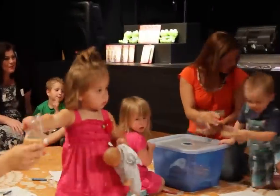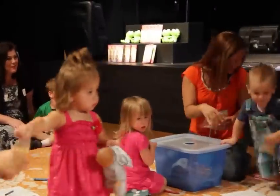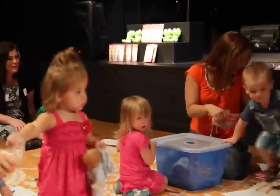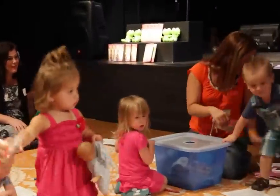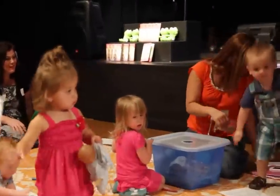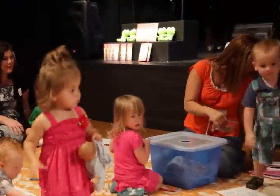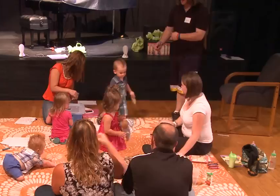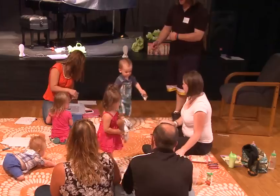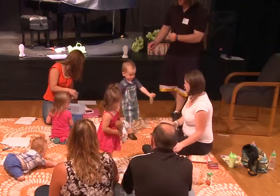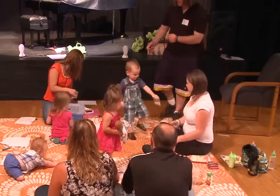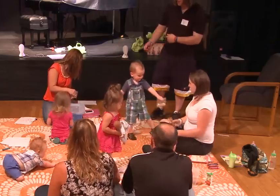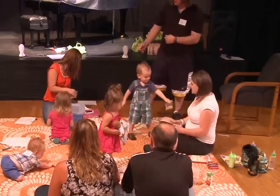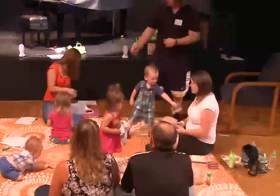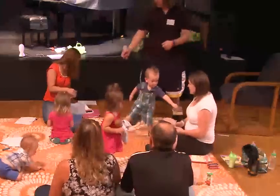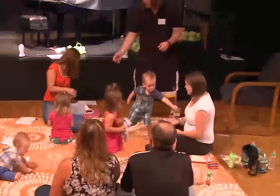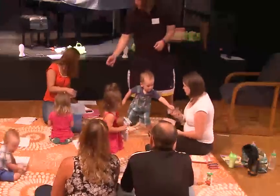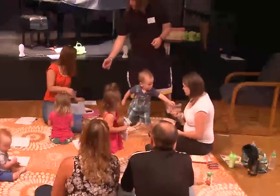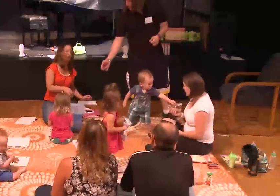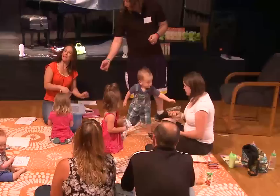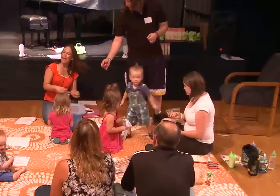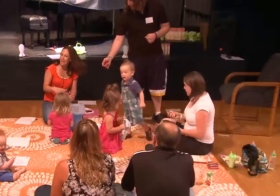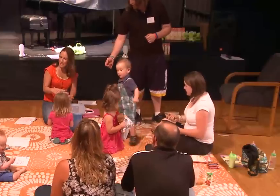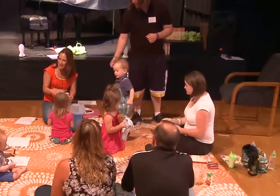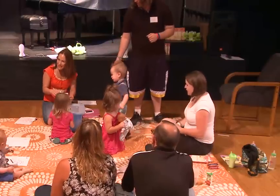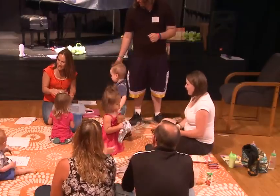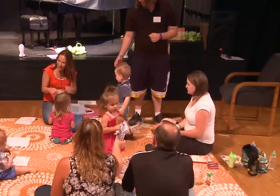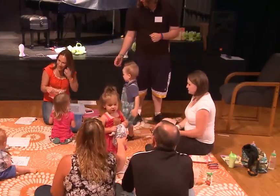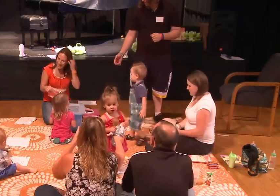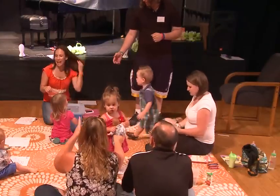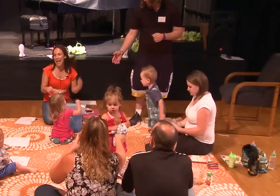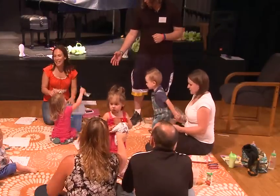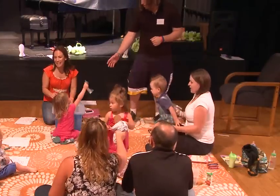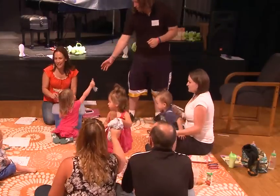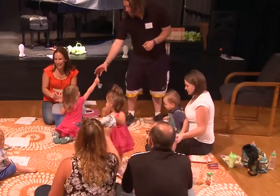Good signing buddy. So good. Eddie! Eddie!